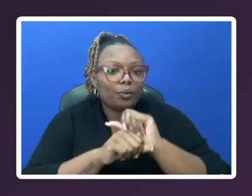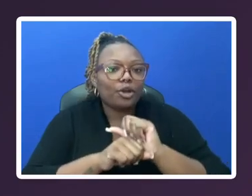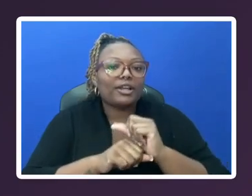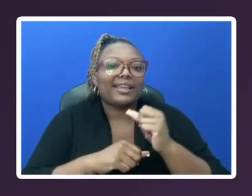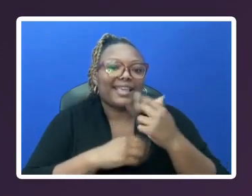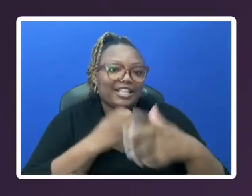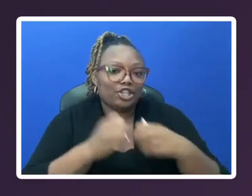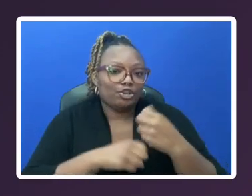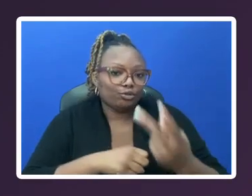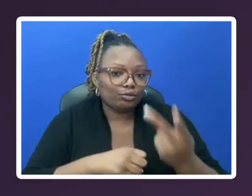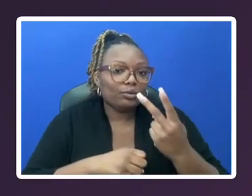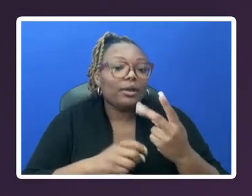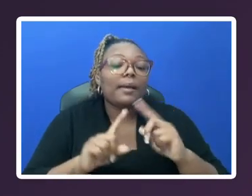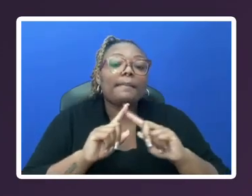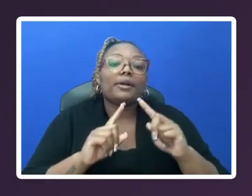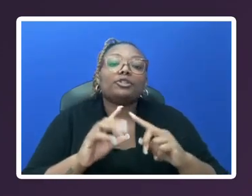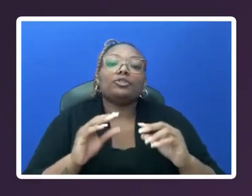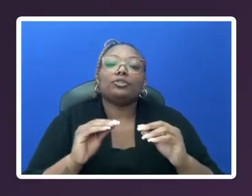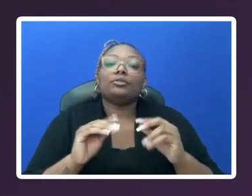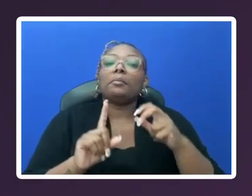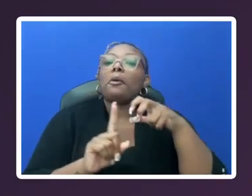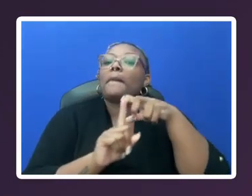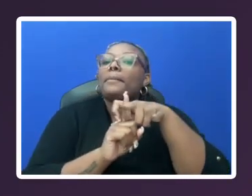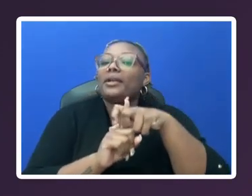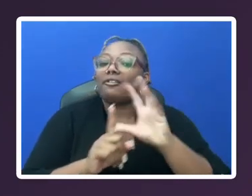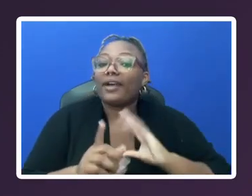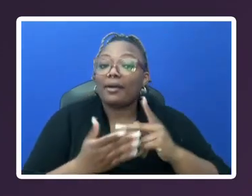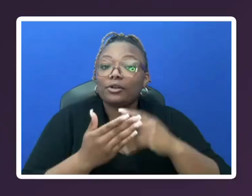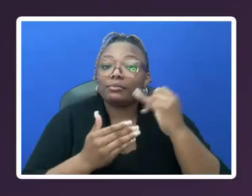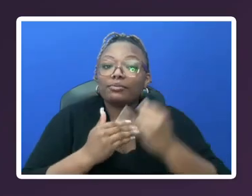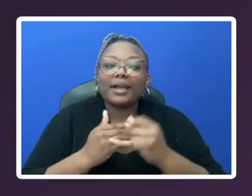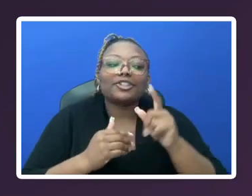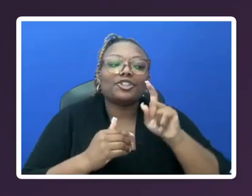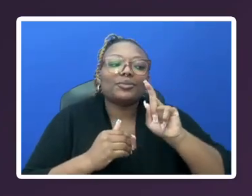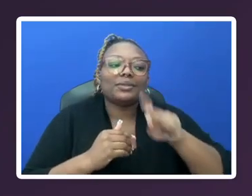to do a little plug for our project, and I now you guys would have to come back frequently and check